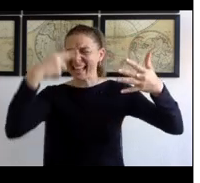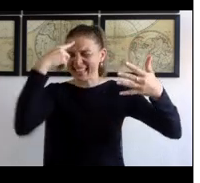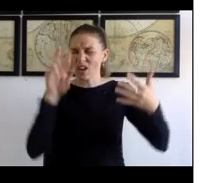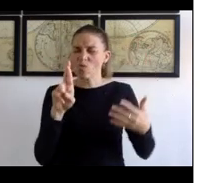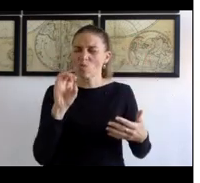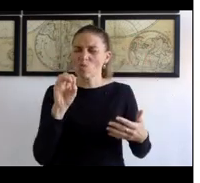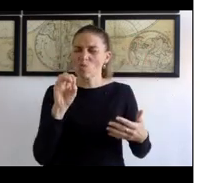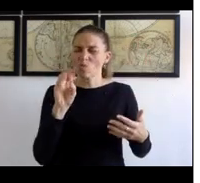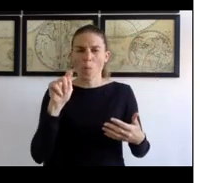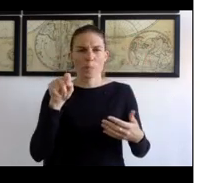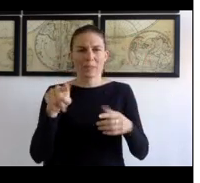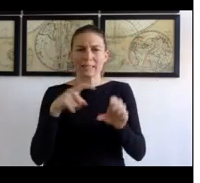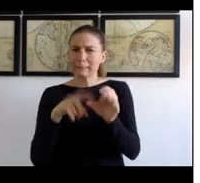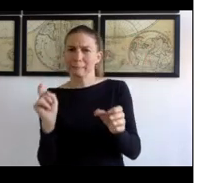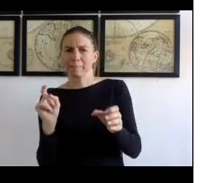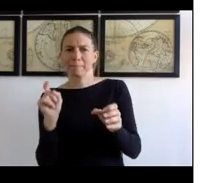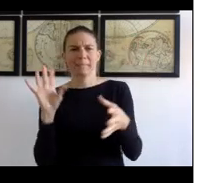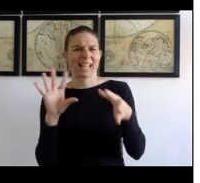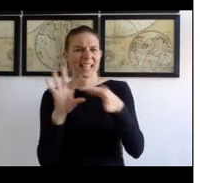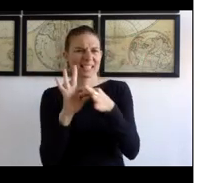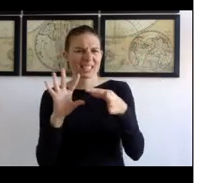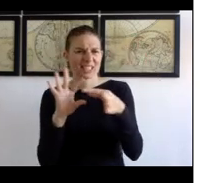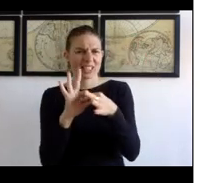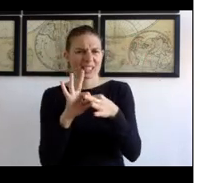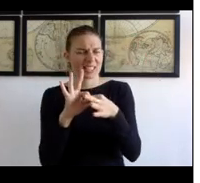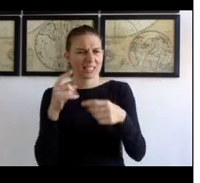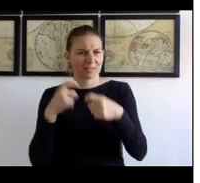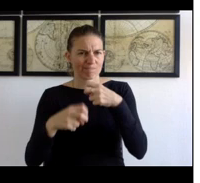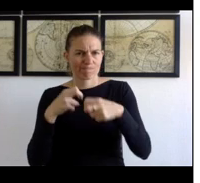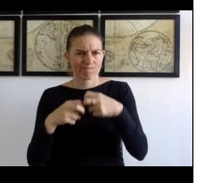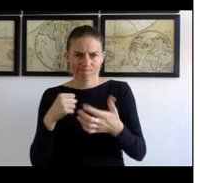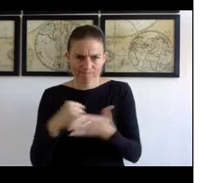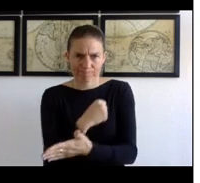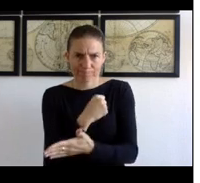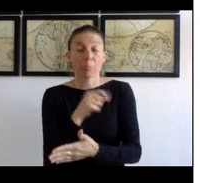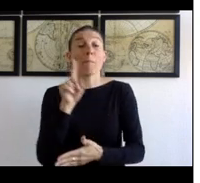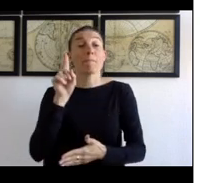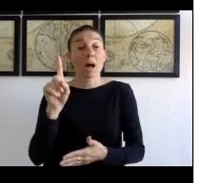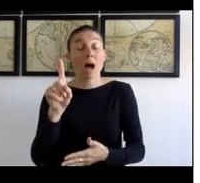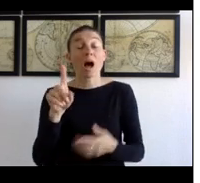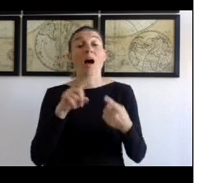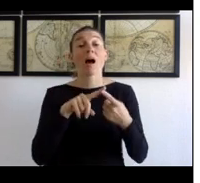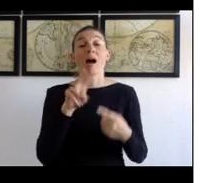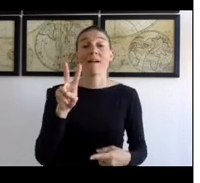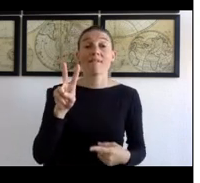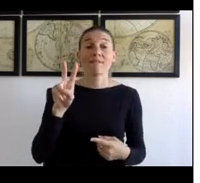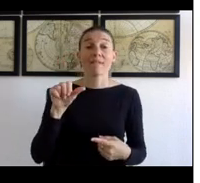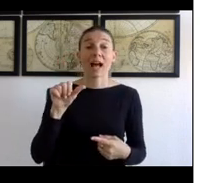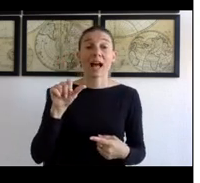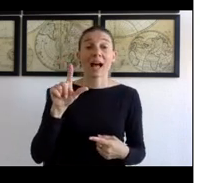He has Internet connection problems. What I'll do, Valentina, Anderson,...